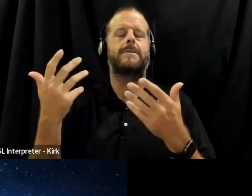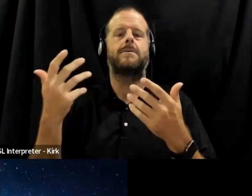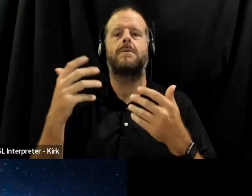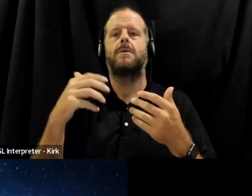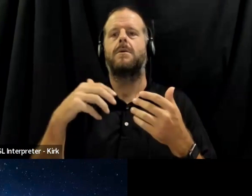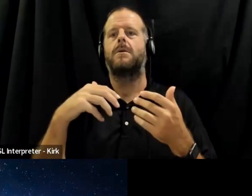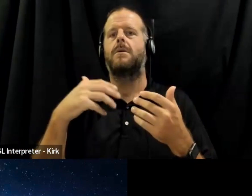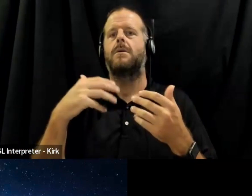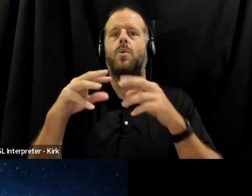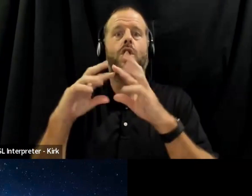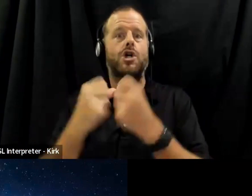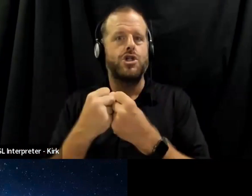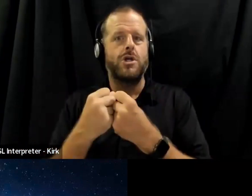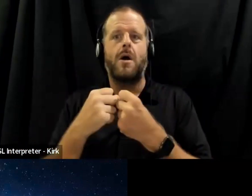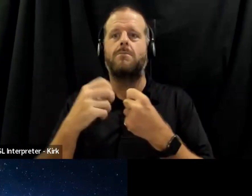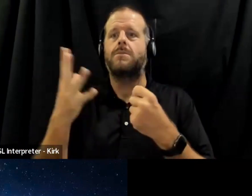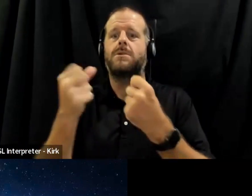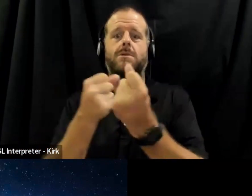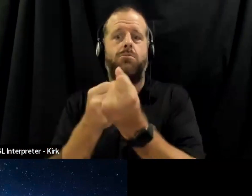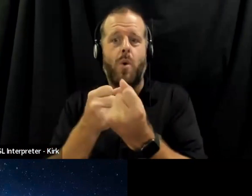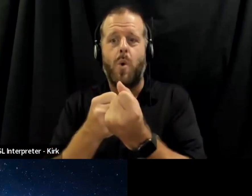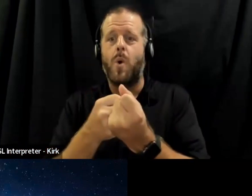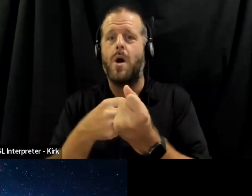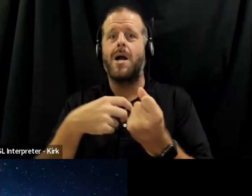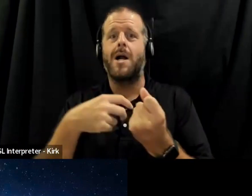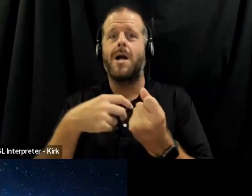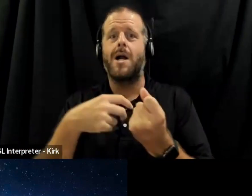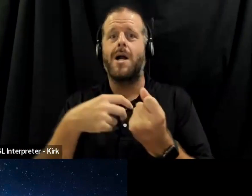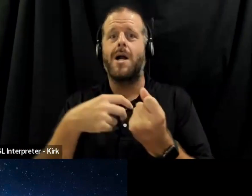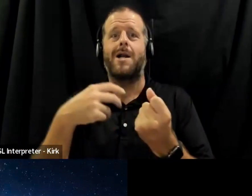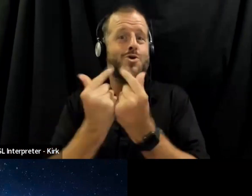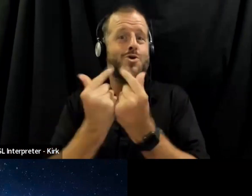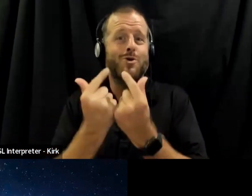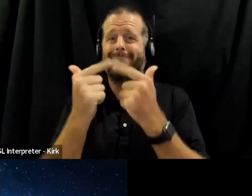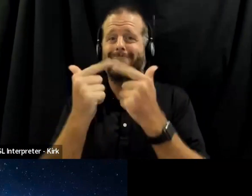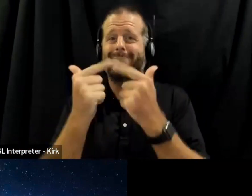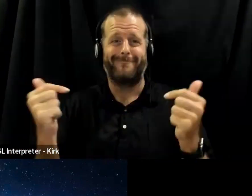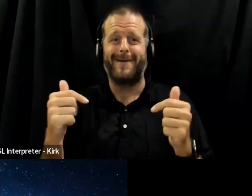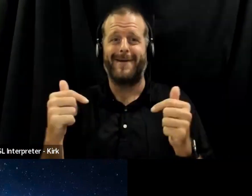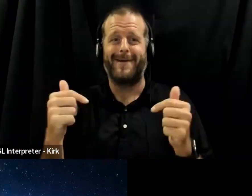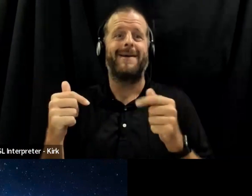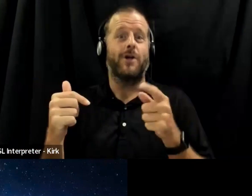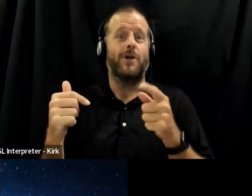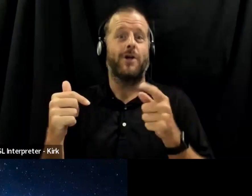workshops and support, Groups and stuff like that, that you've really spearheaded and it's